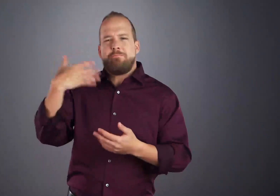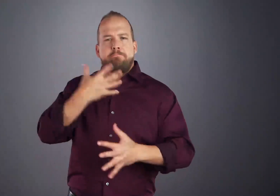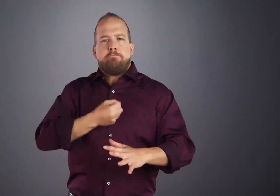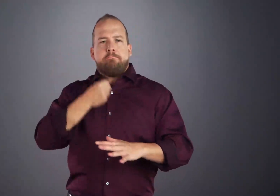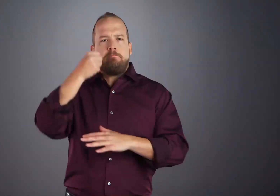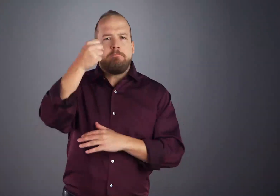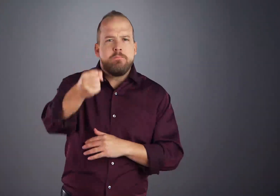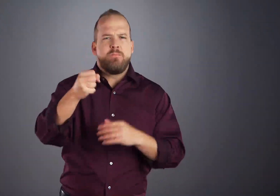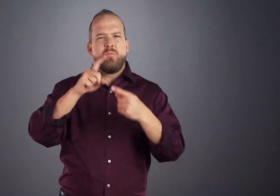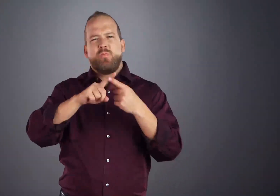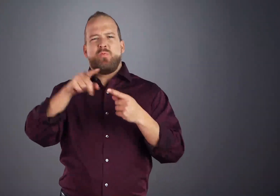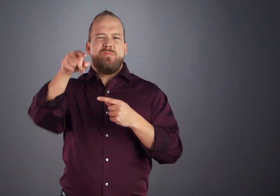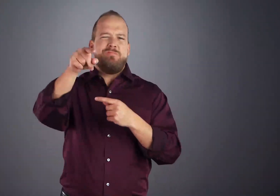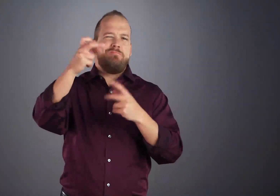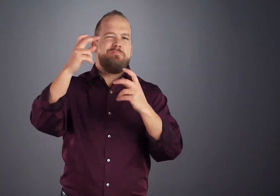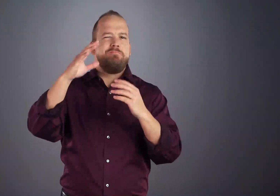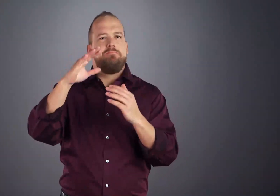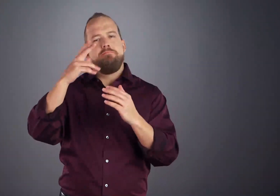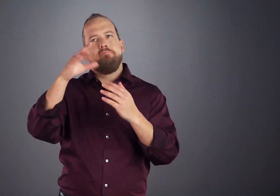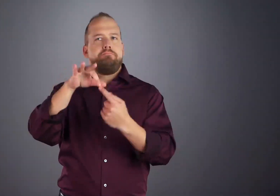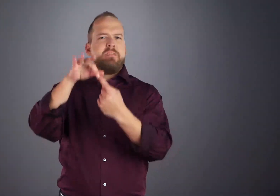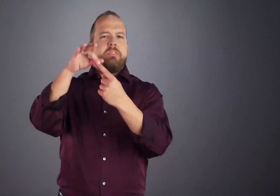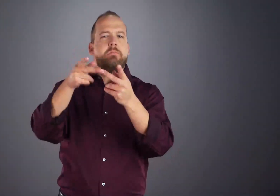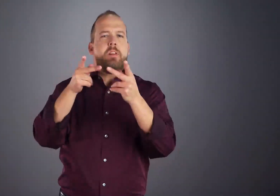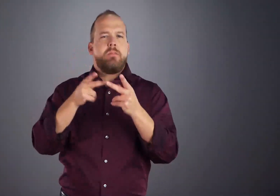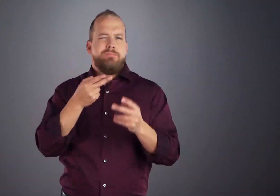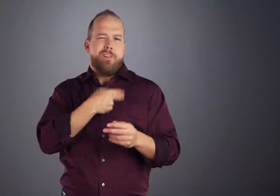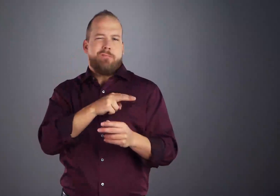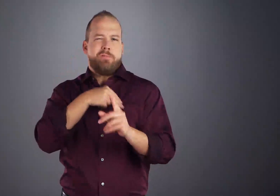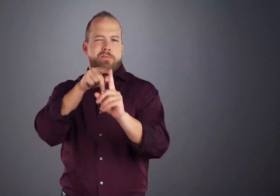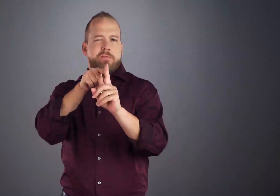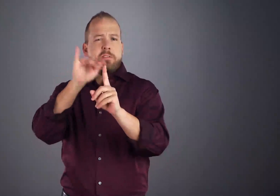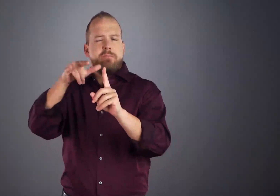I was placed in a nationally-known hospital